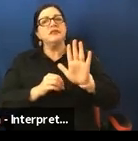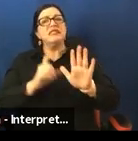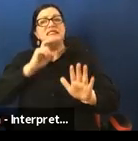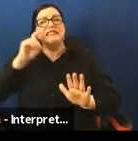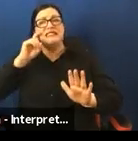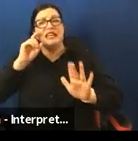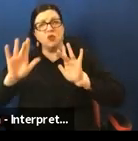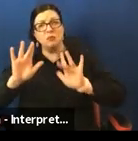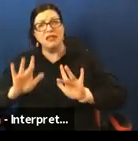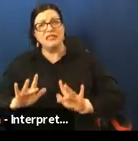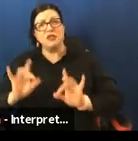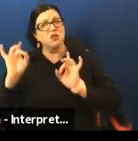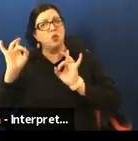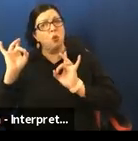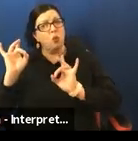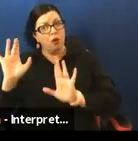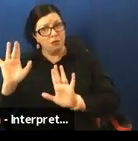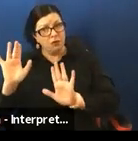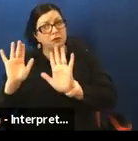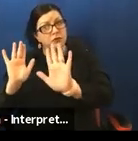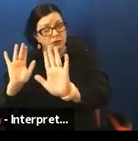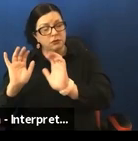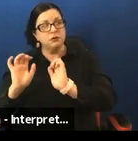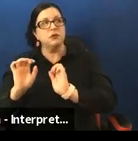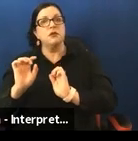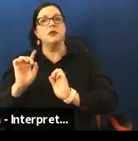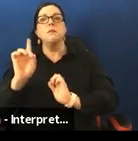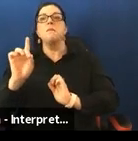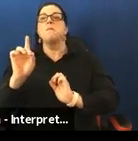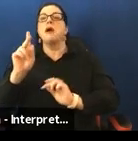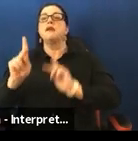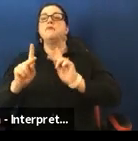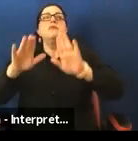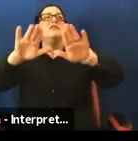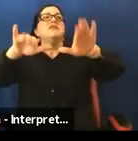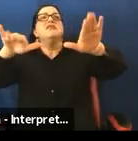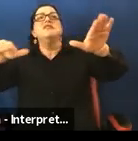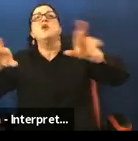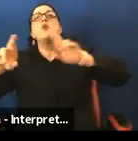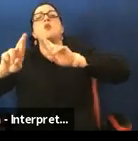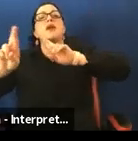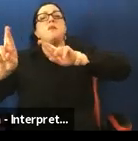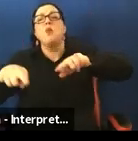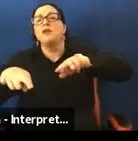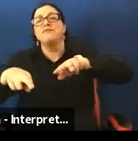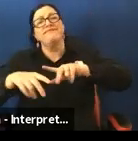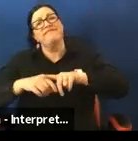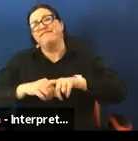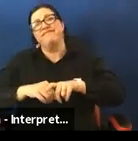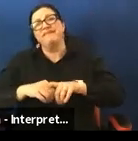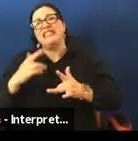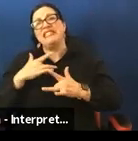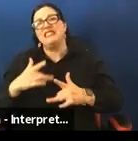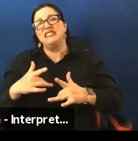Jason Williams: The, the reporting rates are so low, because again, there's so much shame involved in sexual abuse that a lot of people don't admit to it.